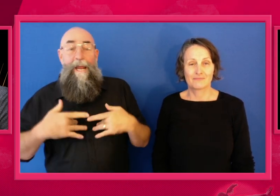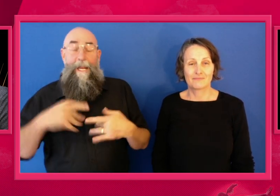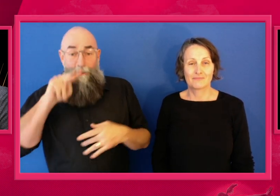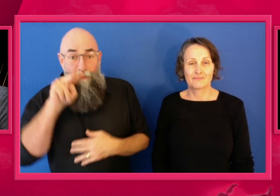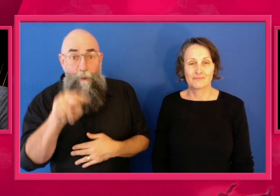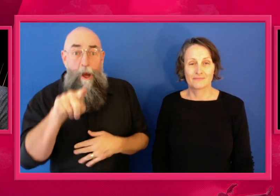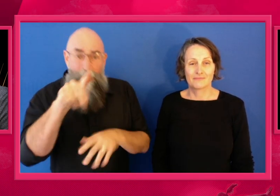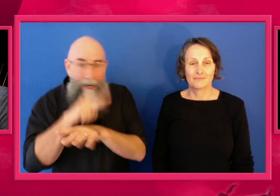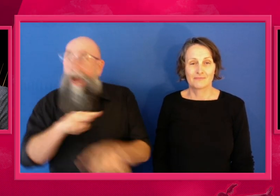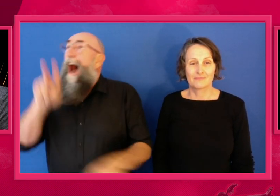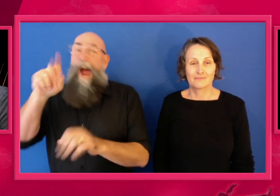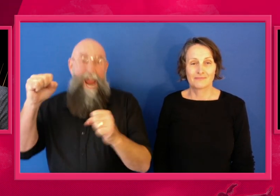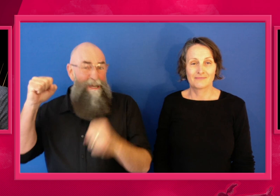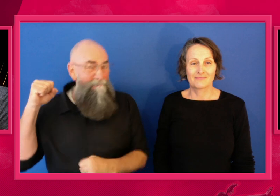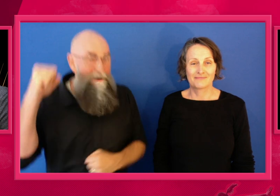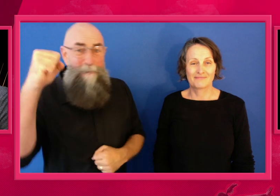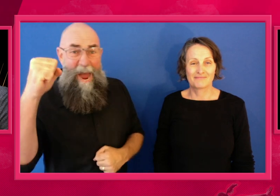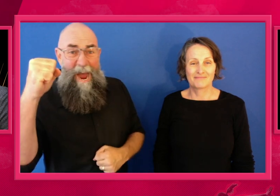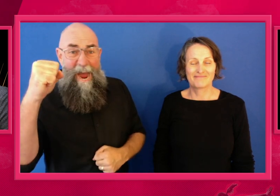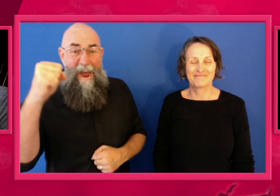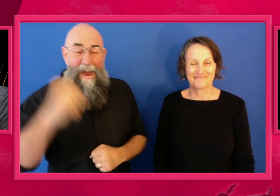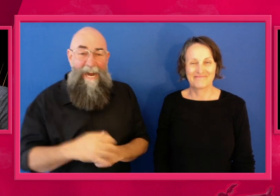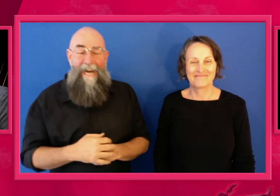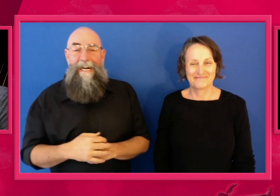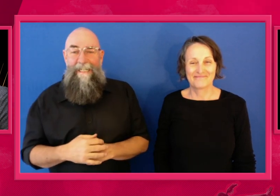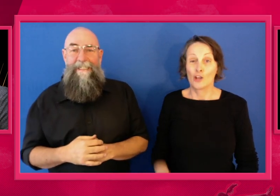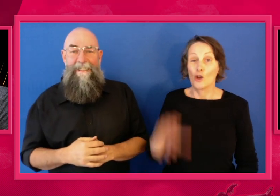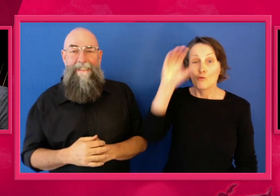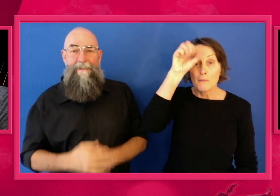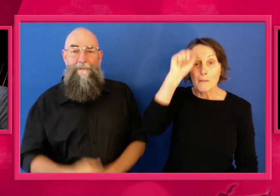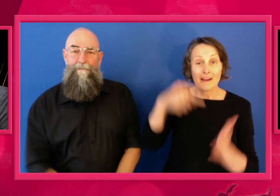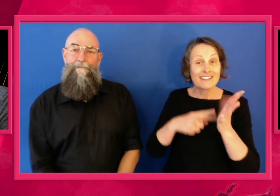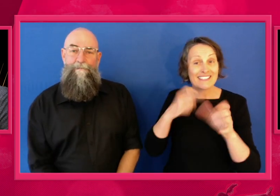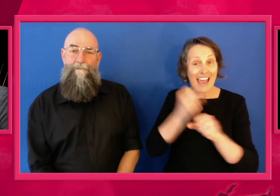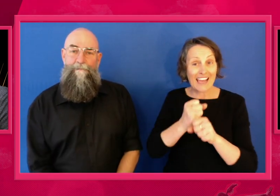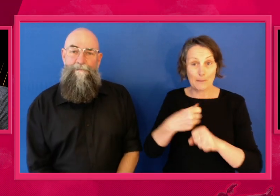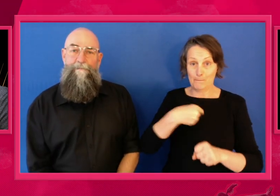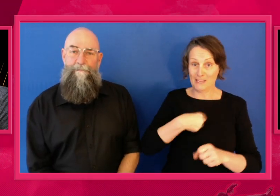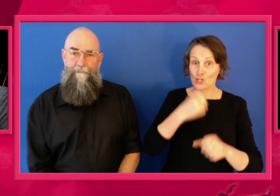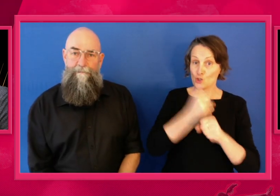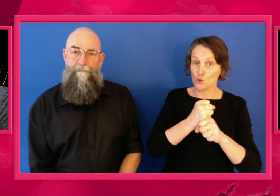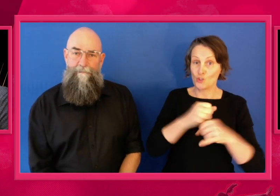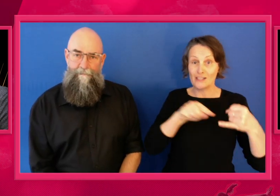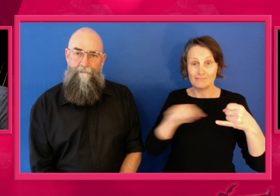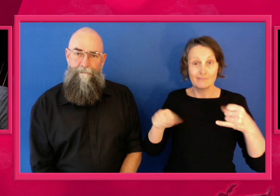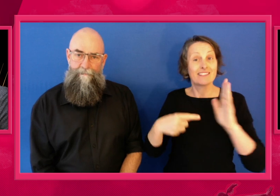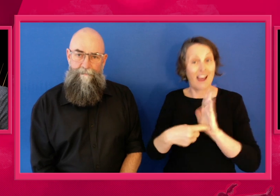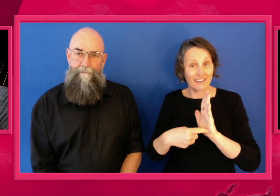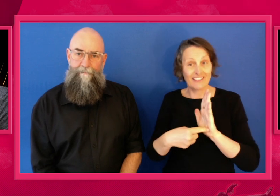sky and yelled You Little Ripper! Georgie Tunny: And remember to tag as well myself @georgie_tunny, the very excitable